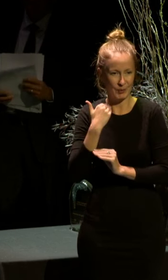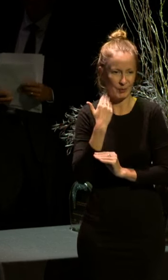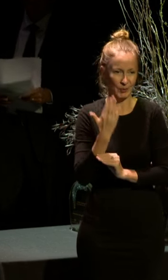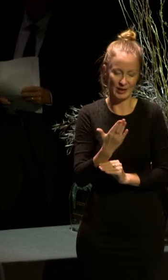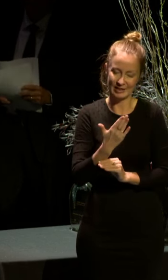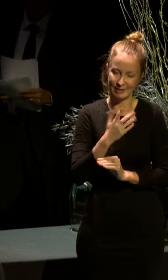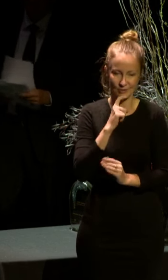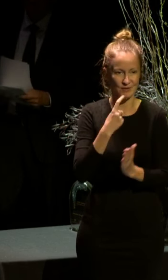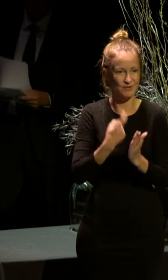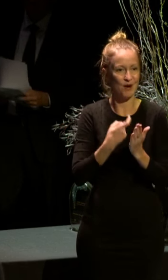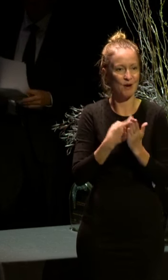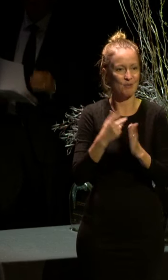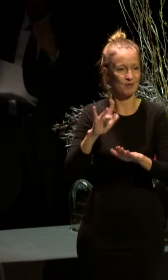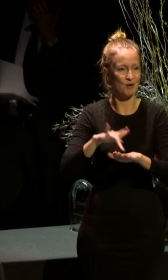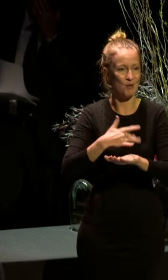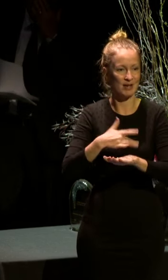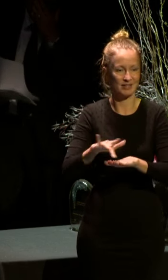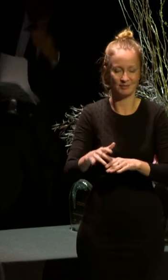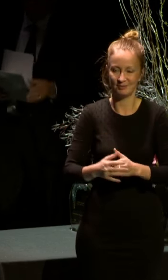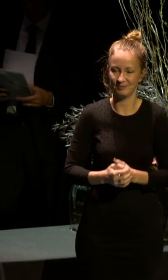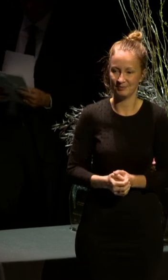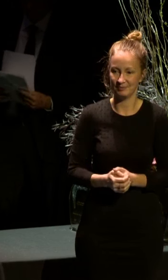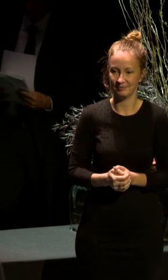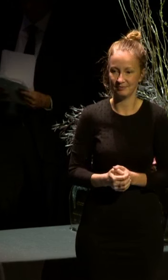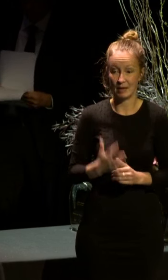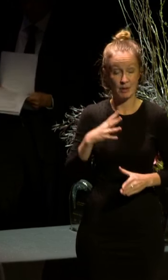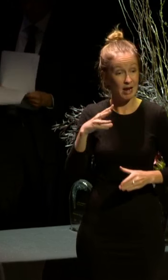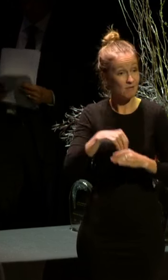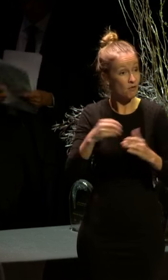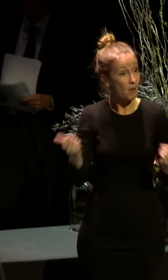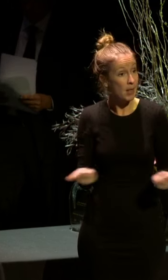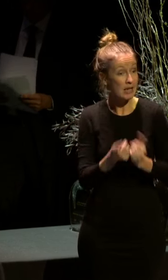I've been on umpteen publicity campaigns over the decades, and let me tell you,